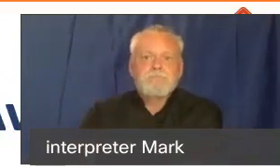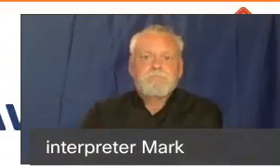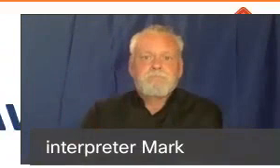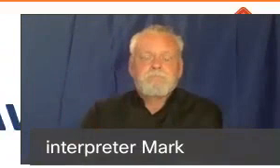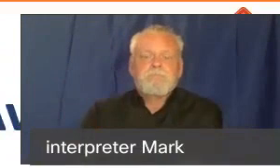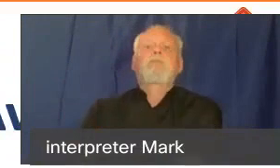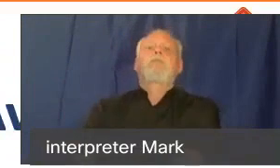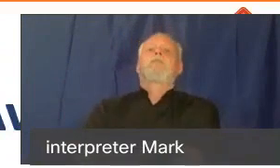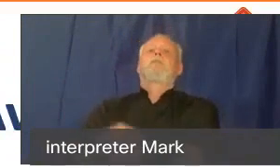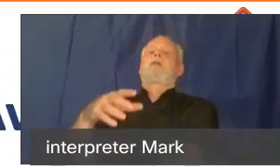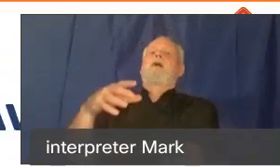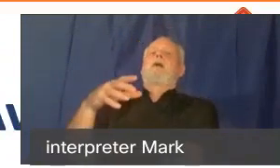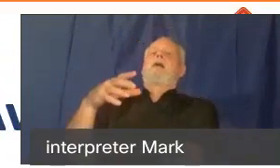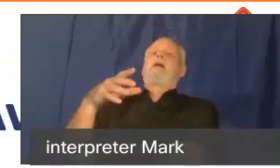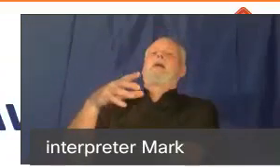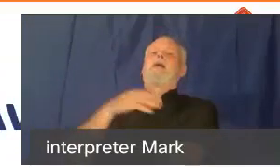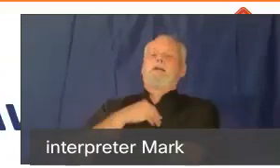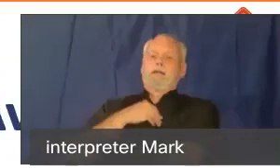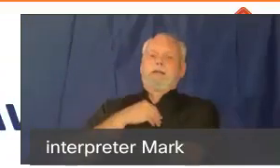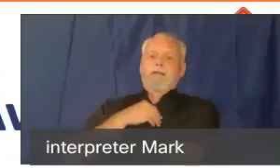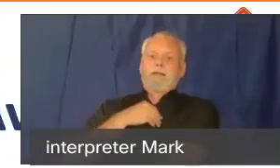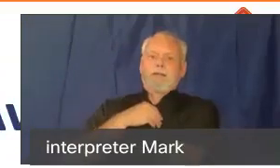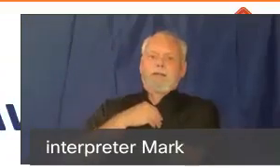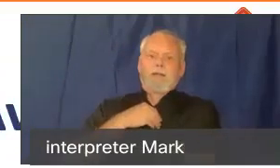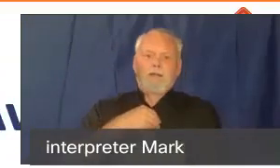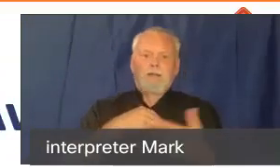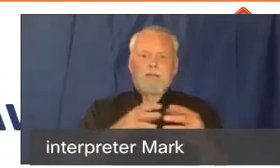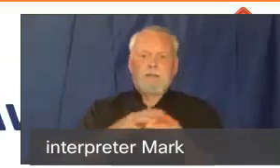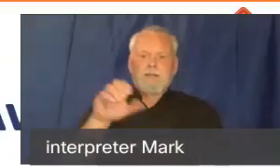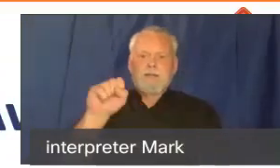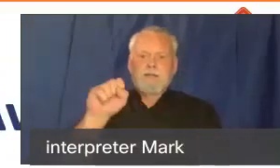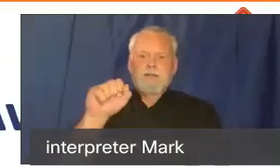Yeah, I can take a stab at a question. I need some just.